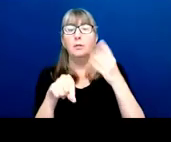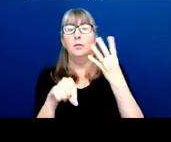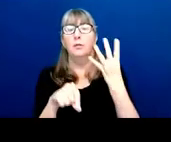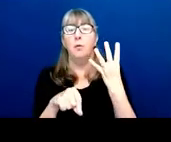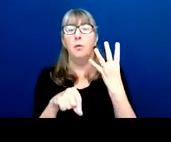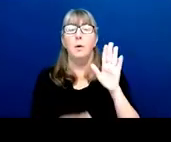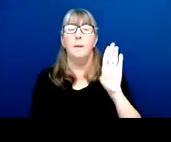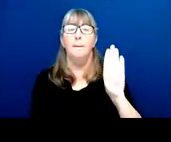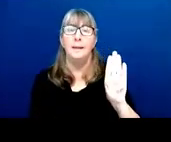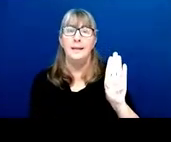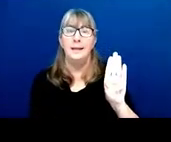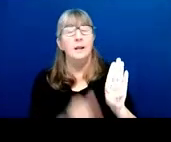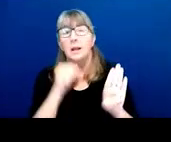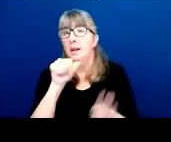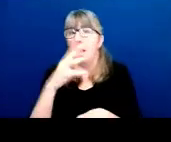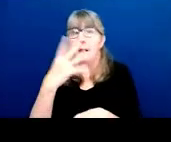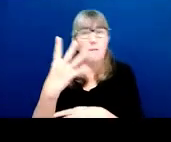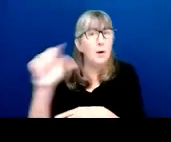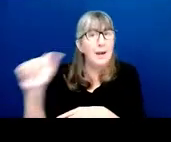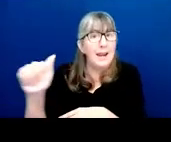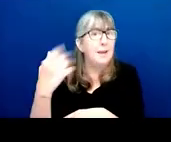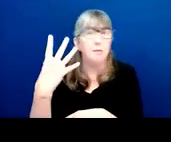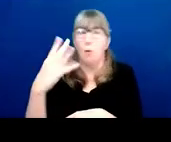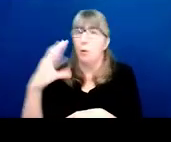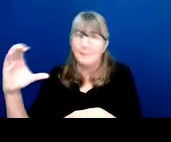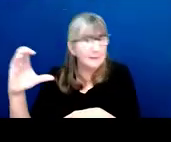Not 4A, not 4C, 4B.